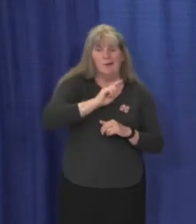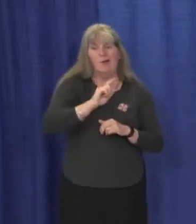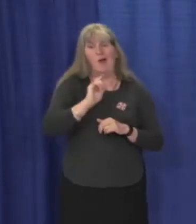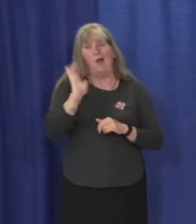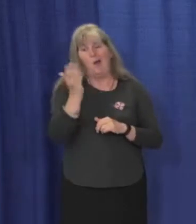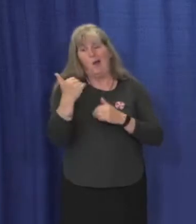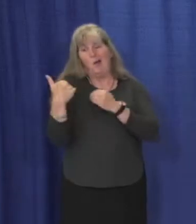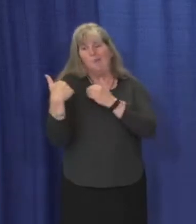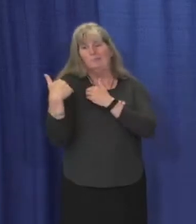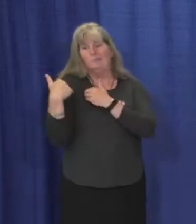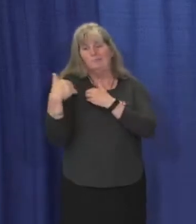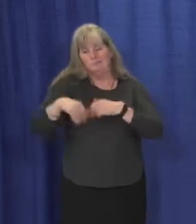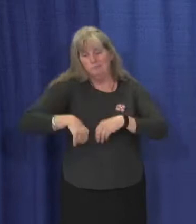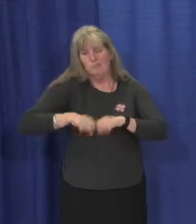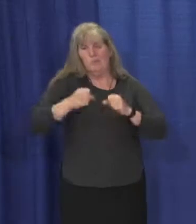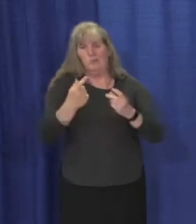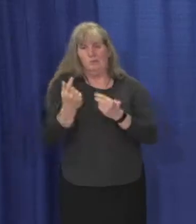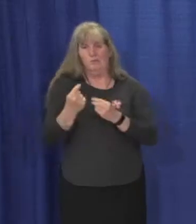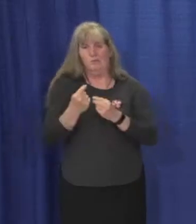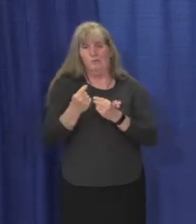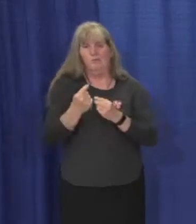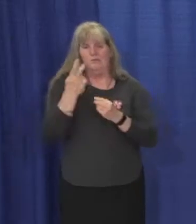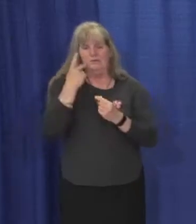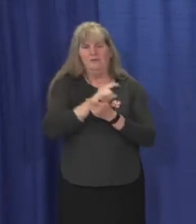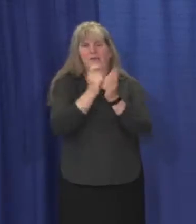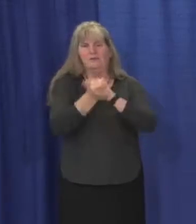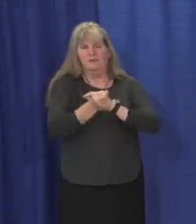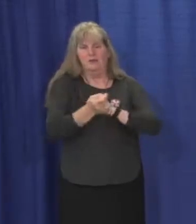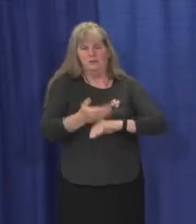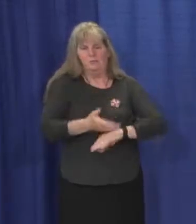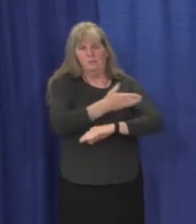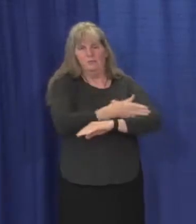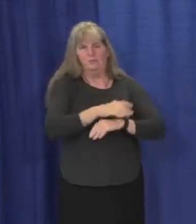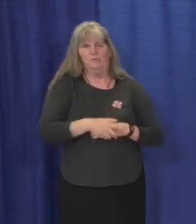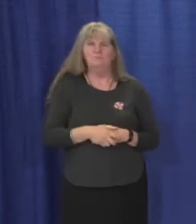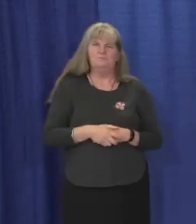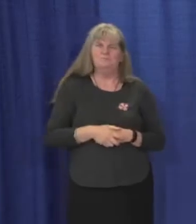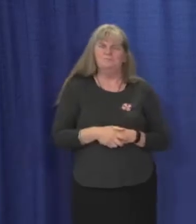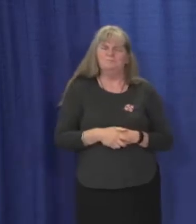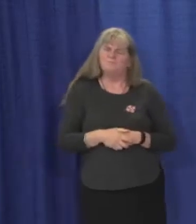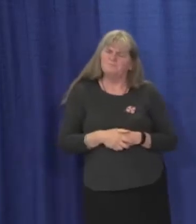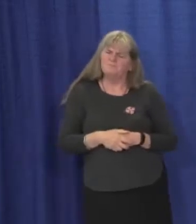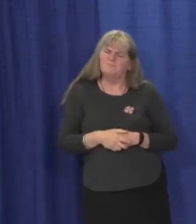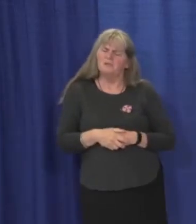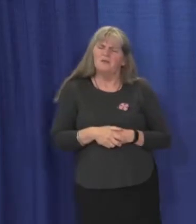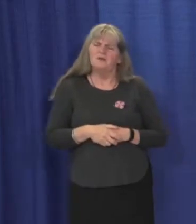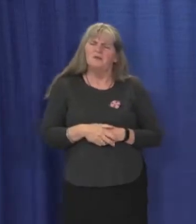It's really up to all of us. And there are some trance we can